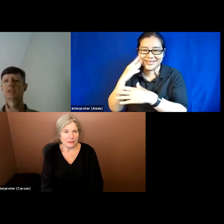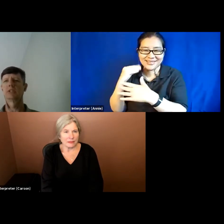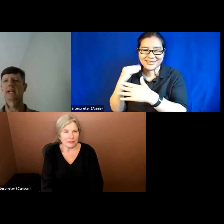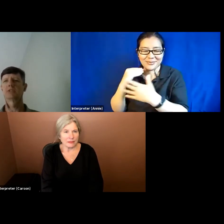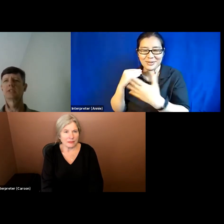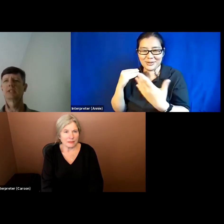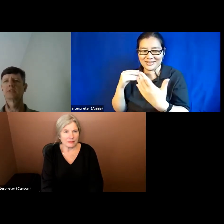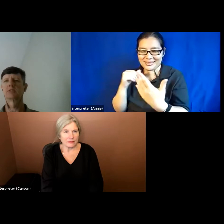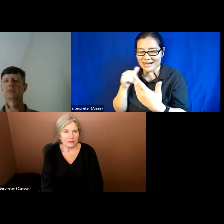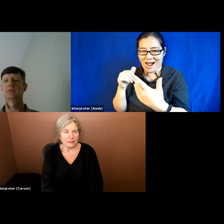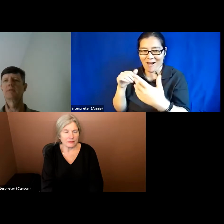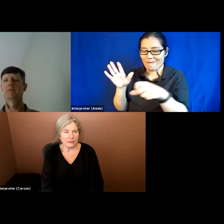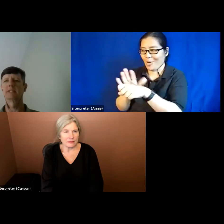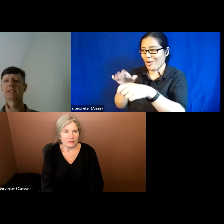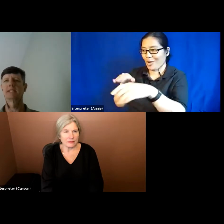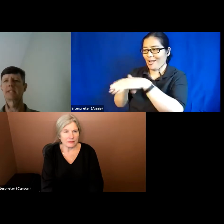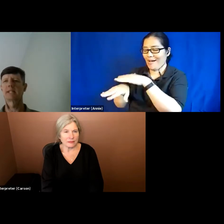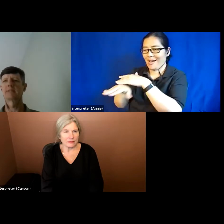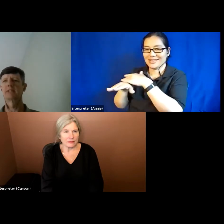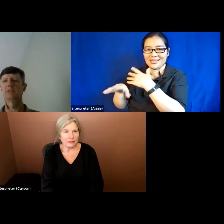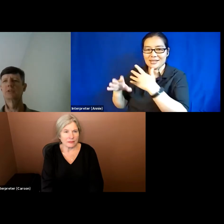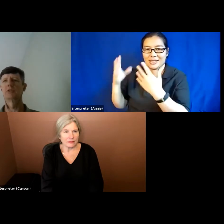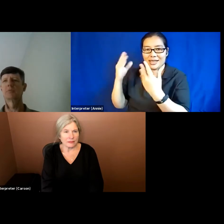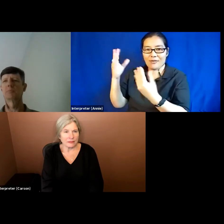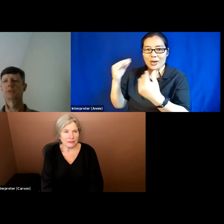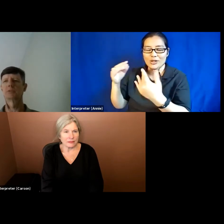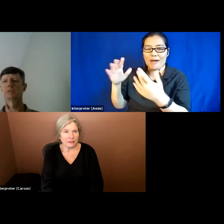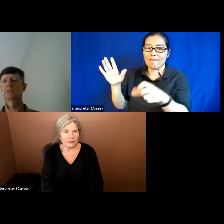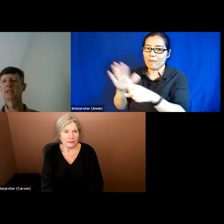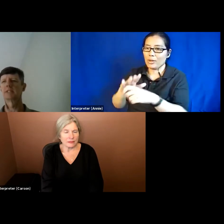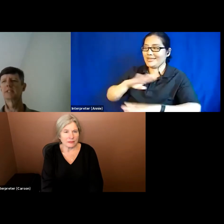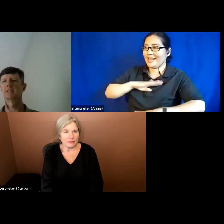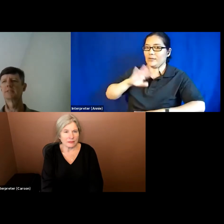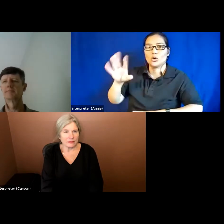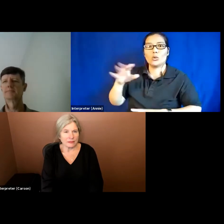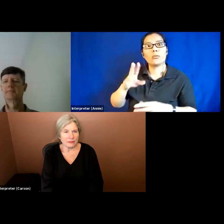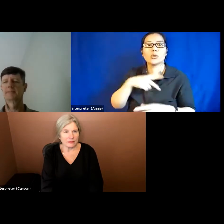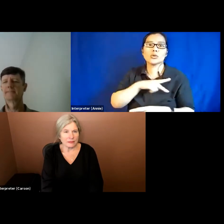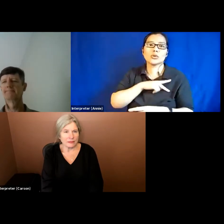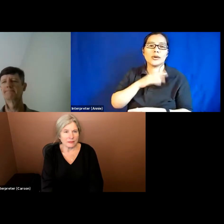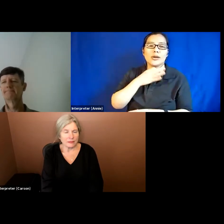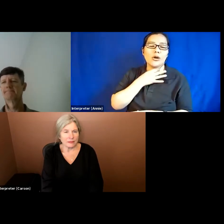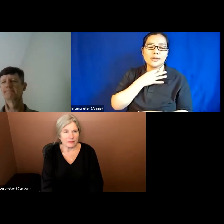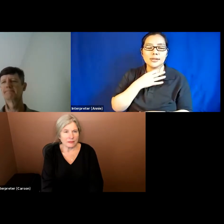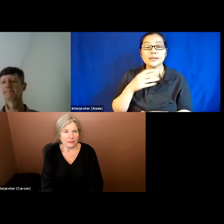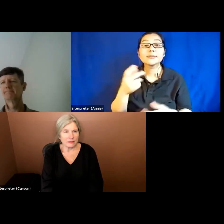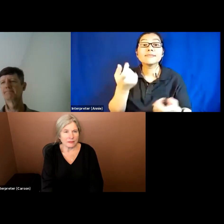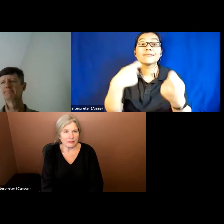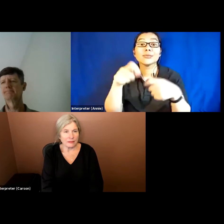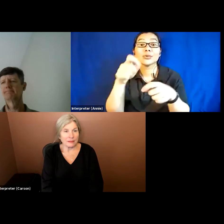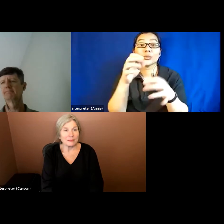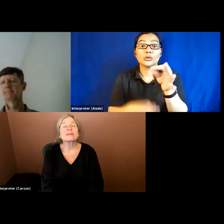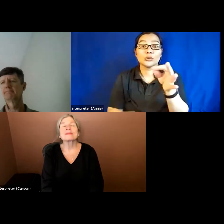access to information that satisfies your personal curiosities. Joshua